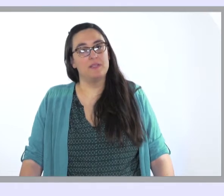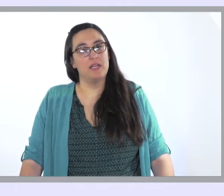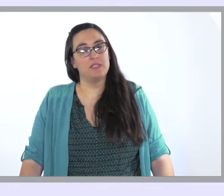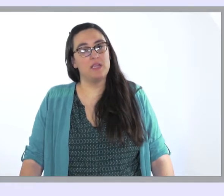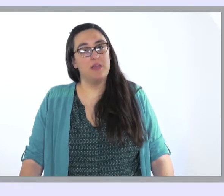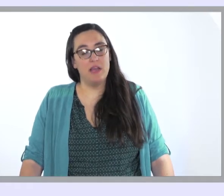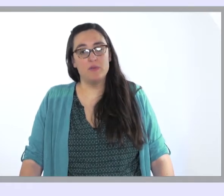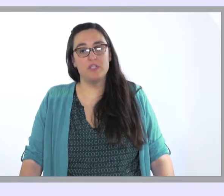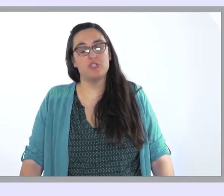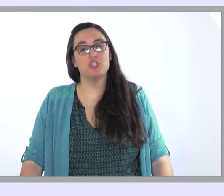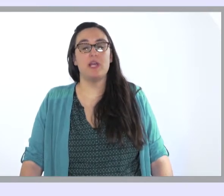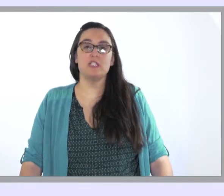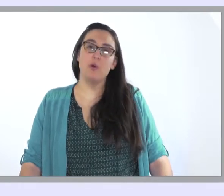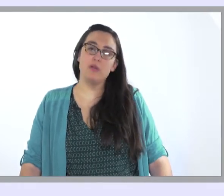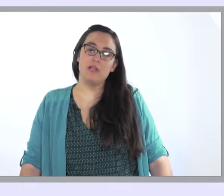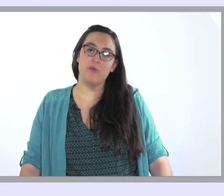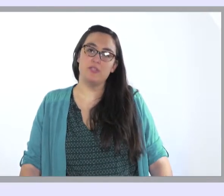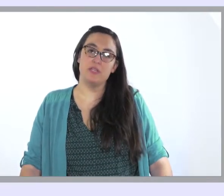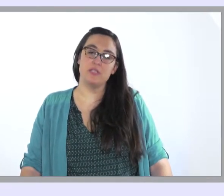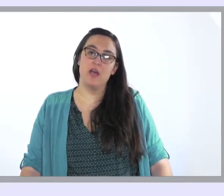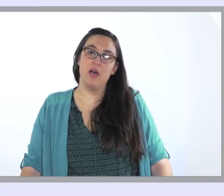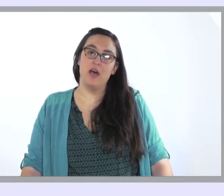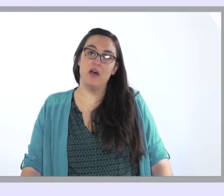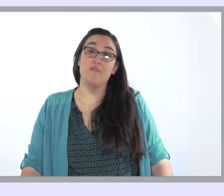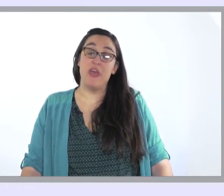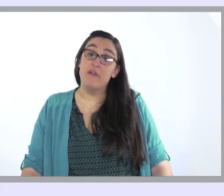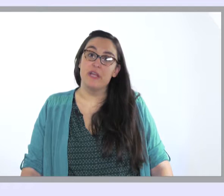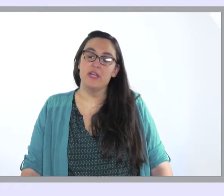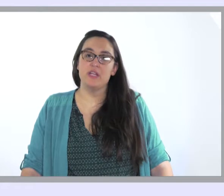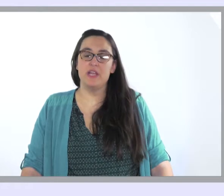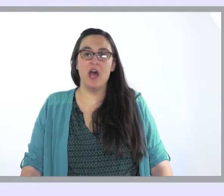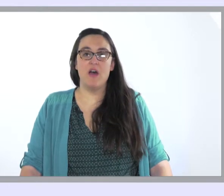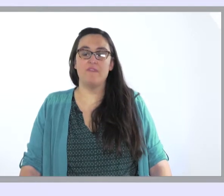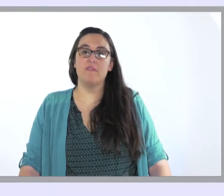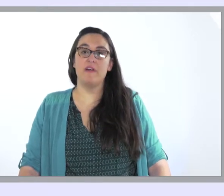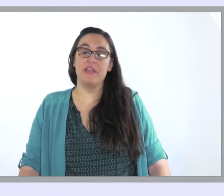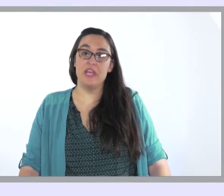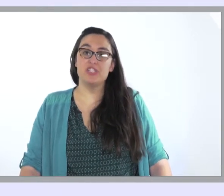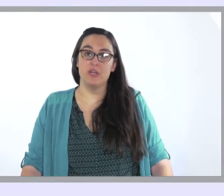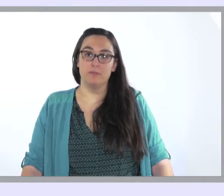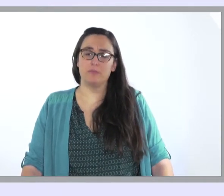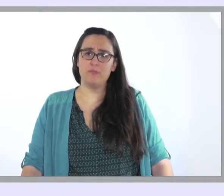is that sign languages, just like spoken languages, vary, they have variation.